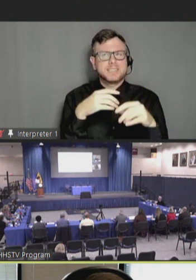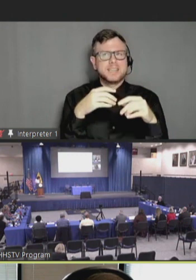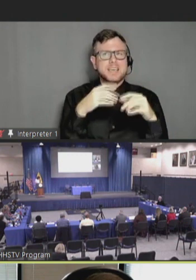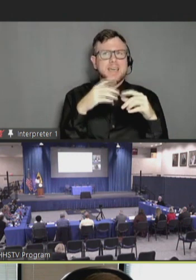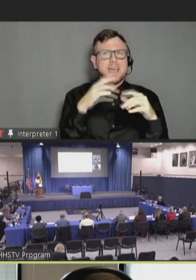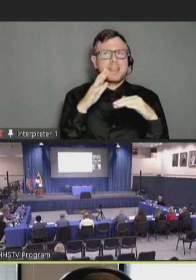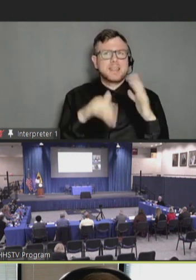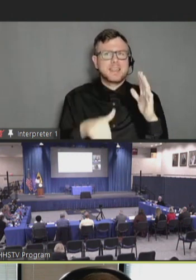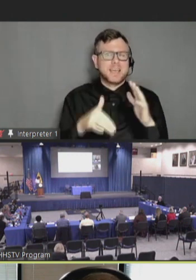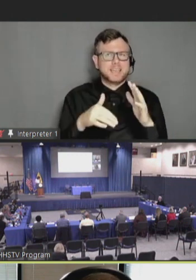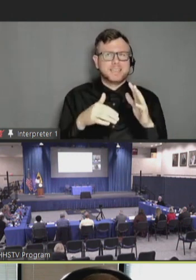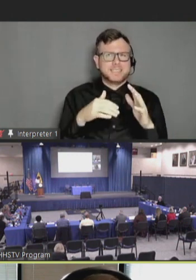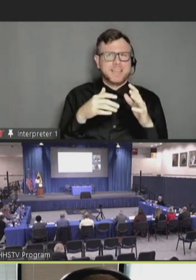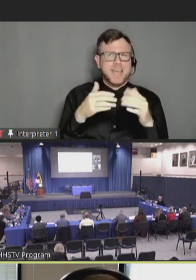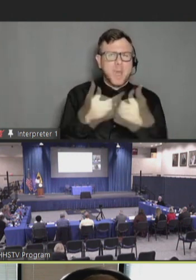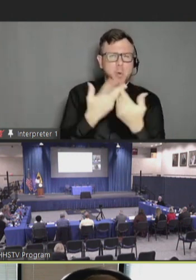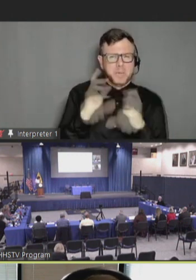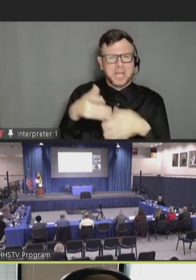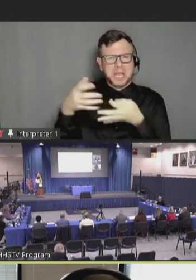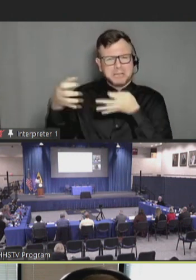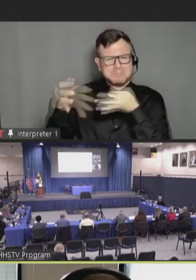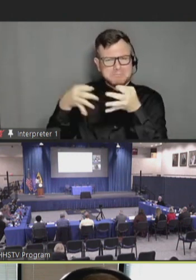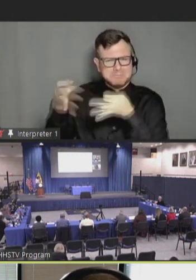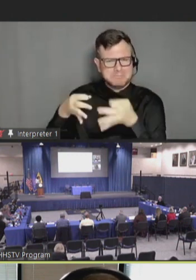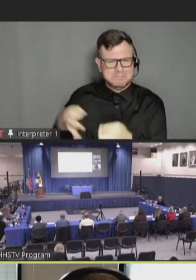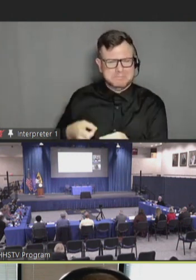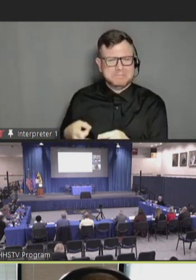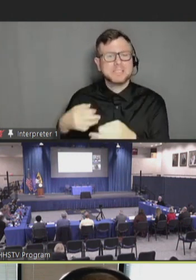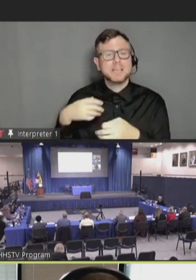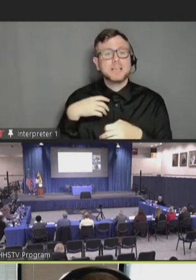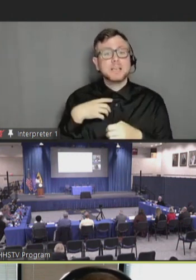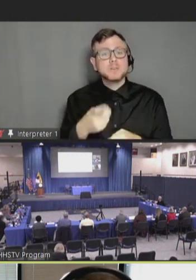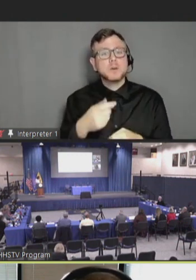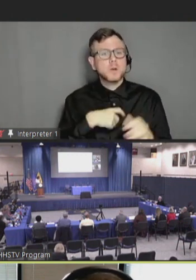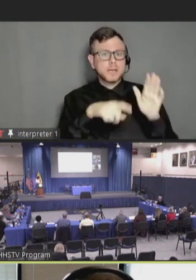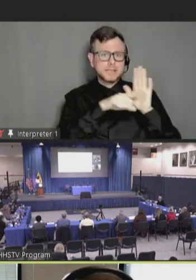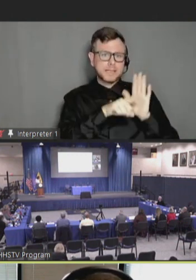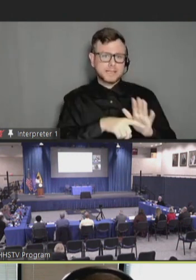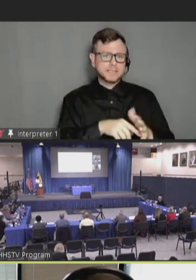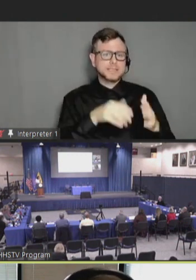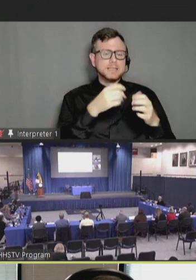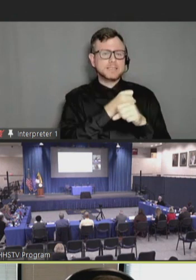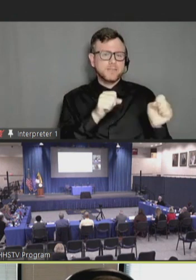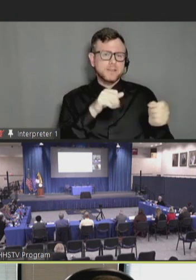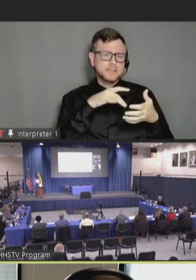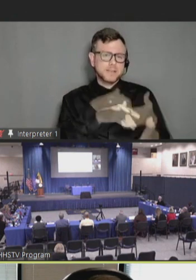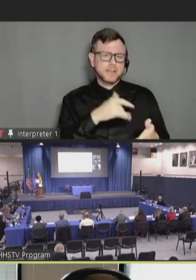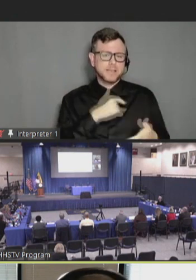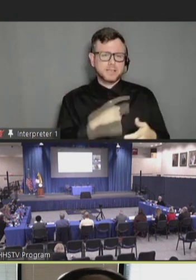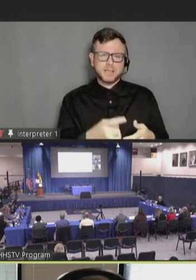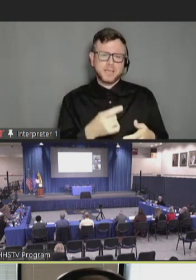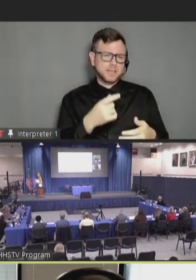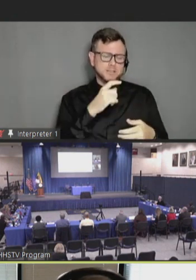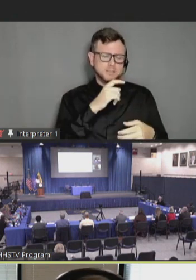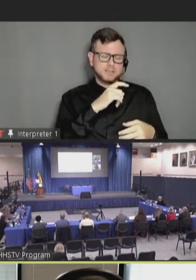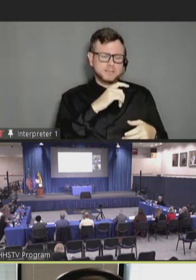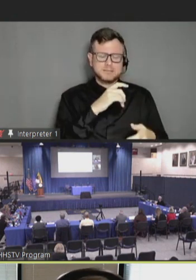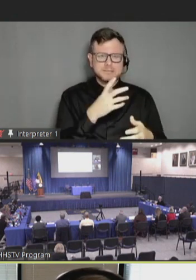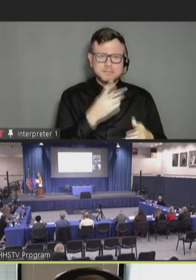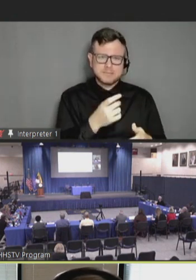And as we all know negative safety studies generate less attention than do positive safety studies.